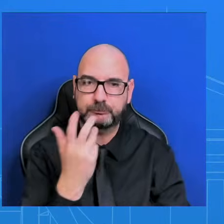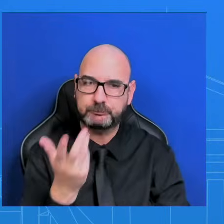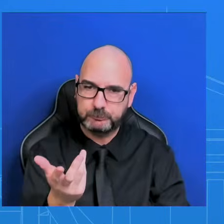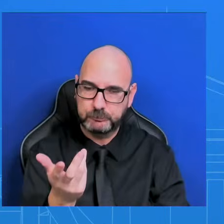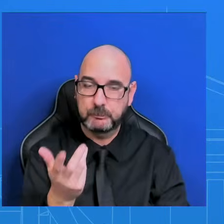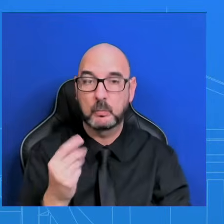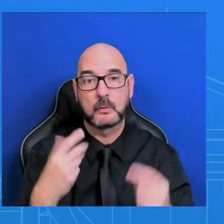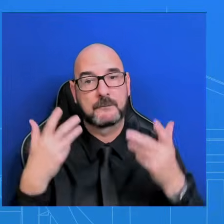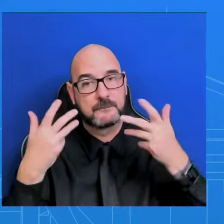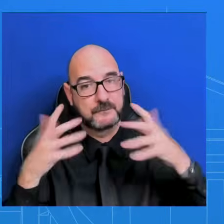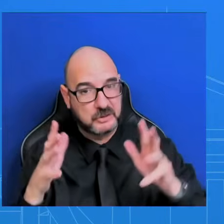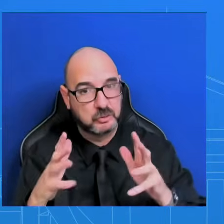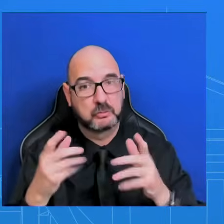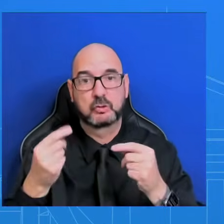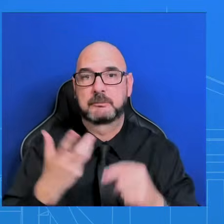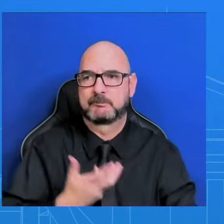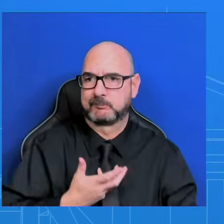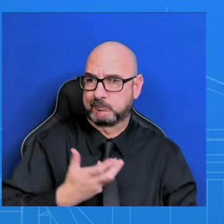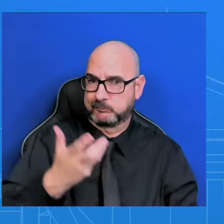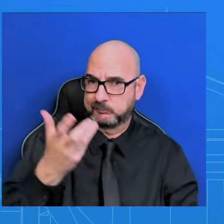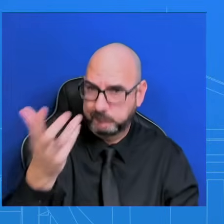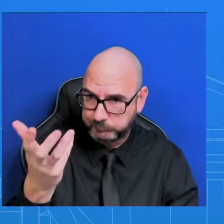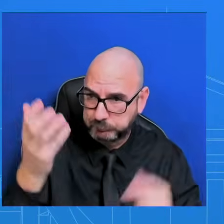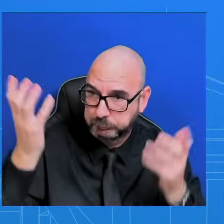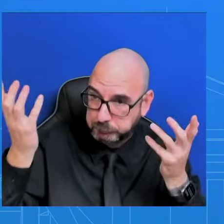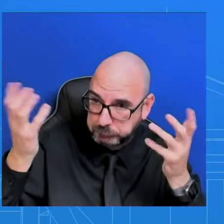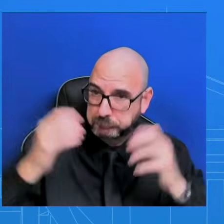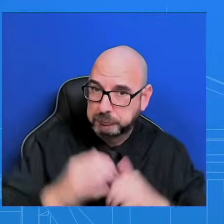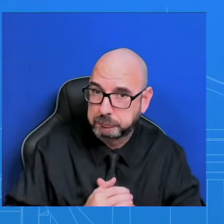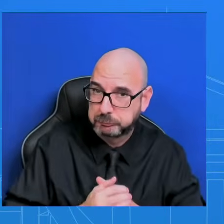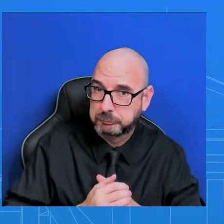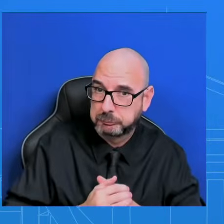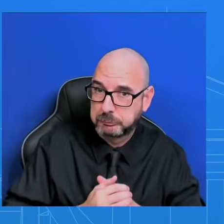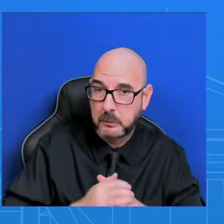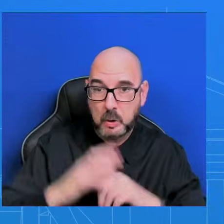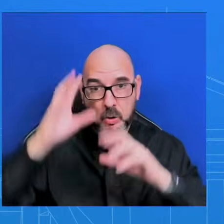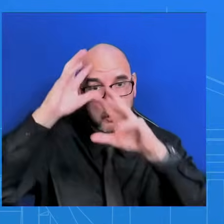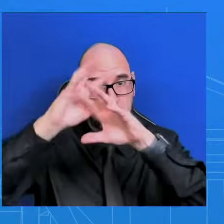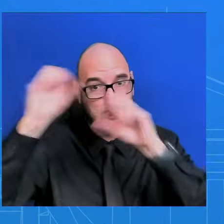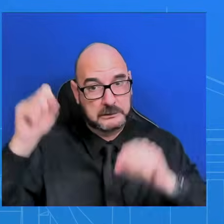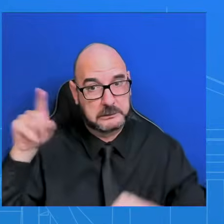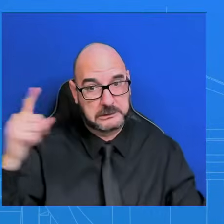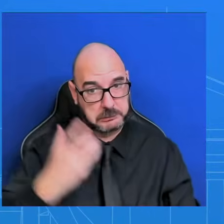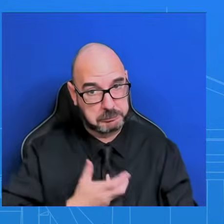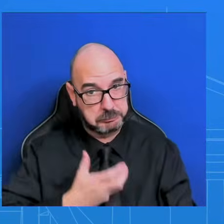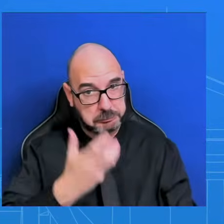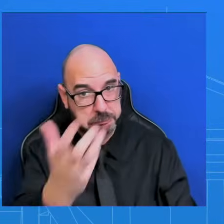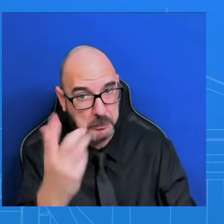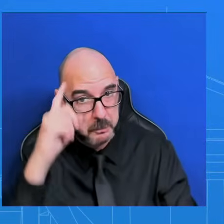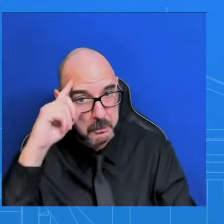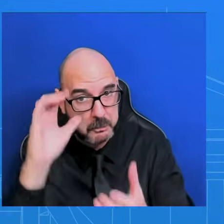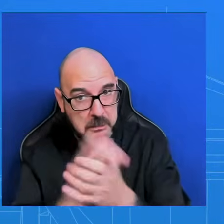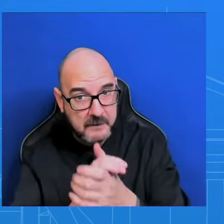President Biden has made clear his strong conviction that a two-state solution is still the right path ahead. And we're going to continue to make that case.